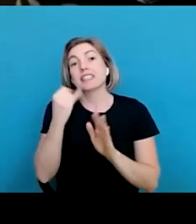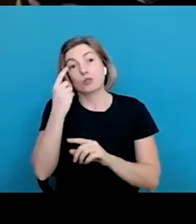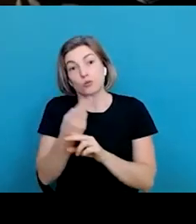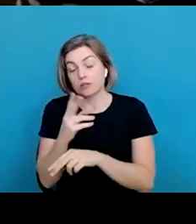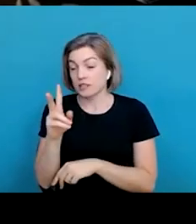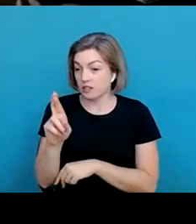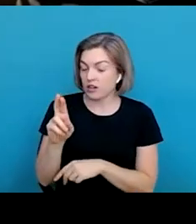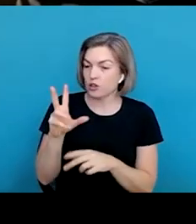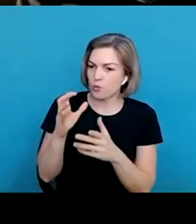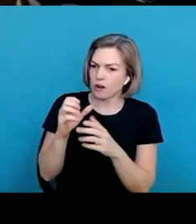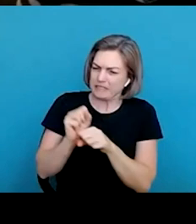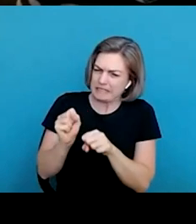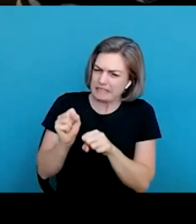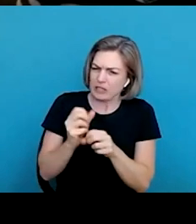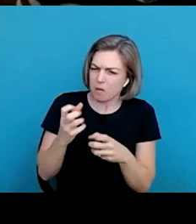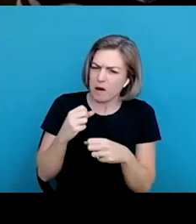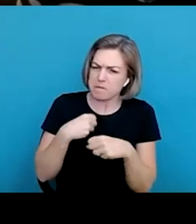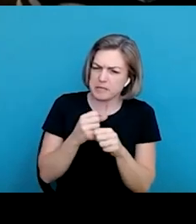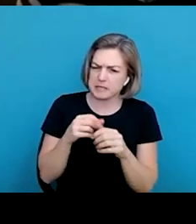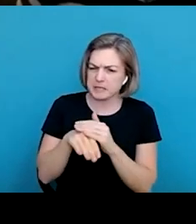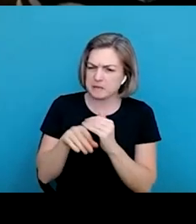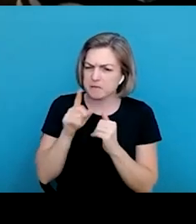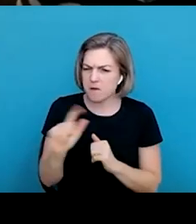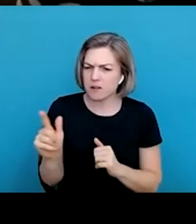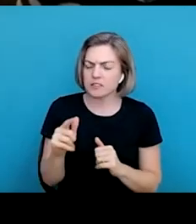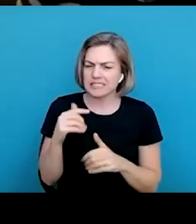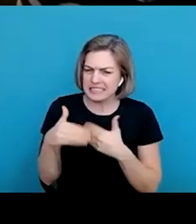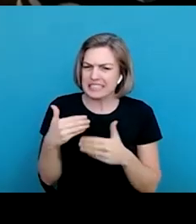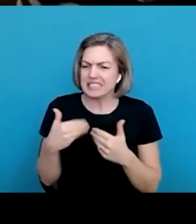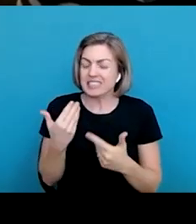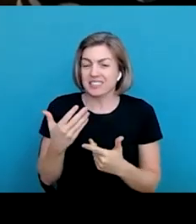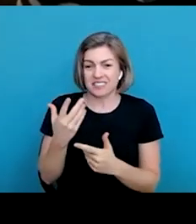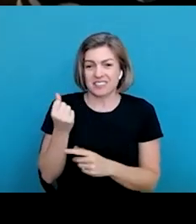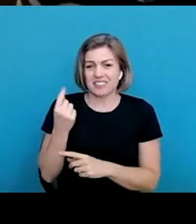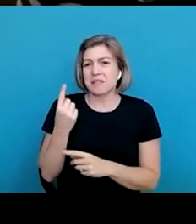accessible to everyone, it still might not be anything you are using for more than an hour to a day.